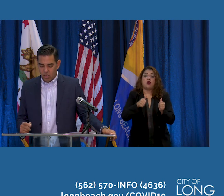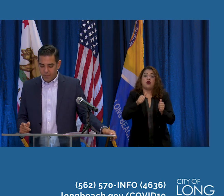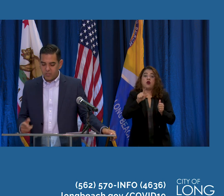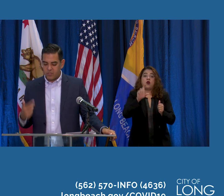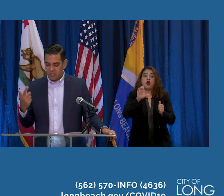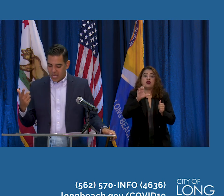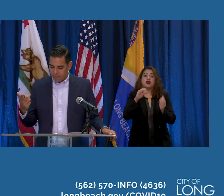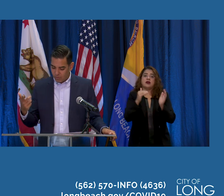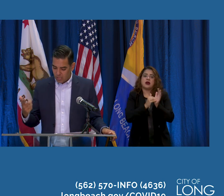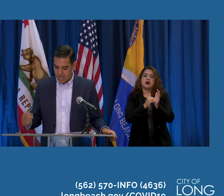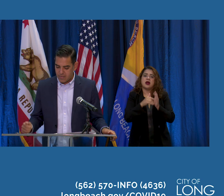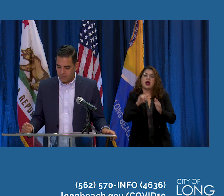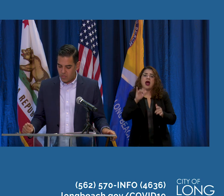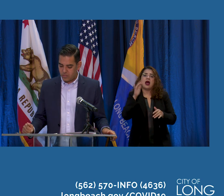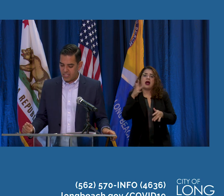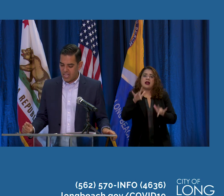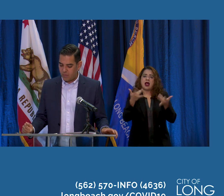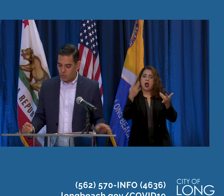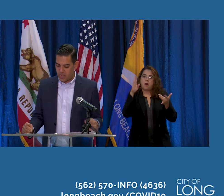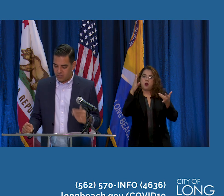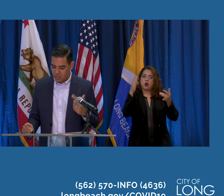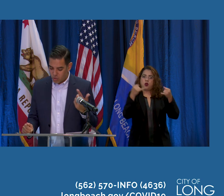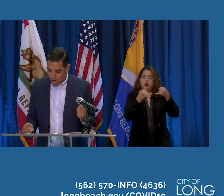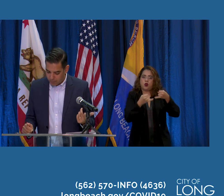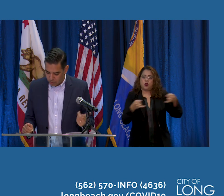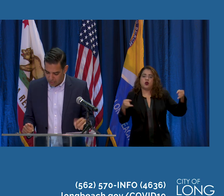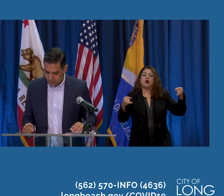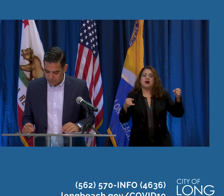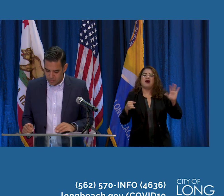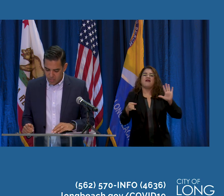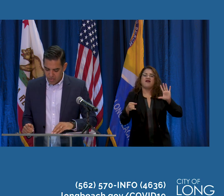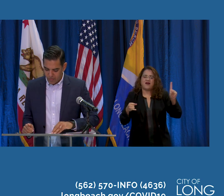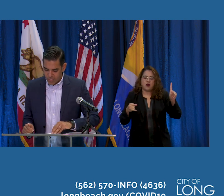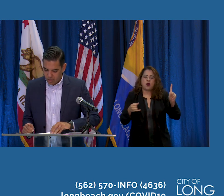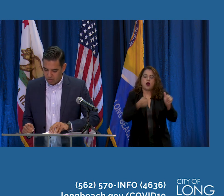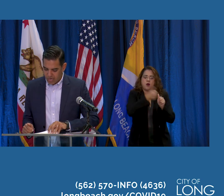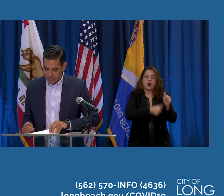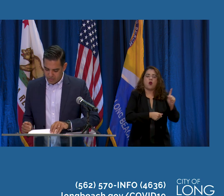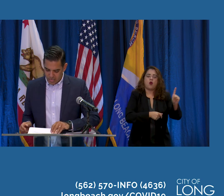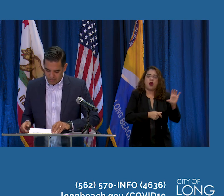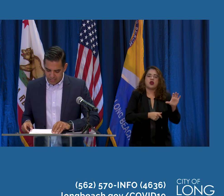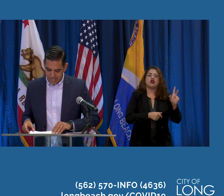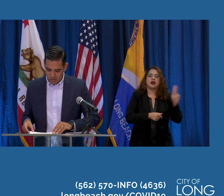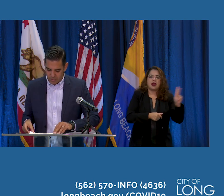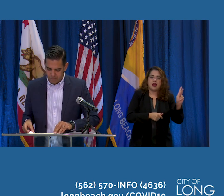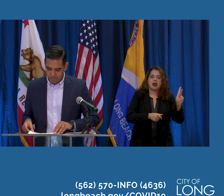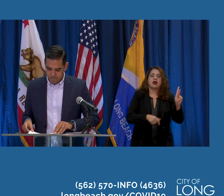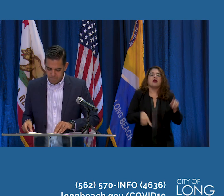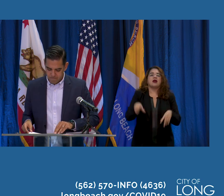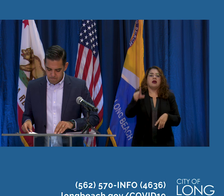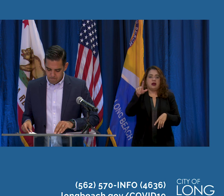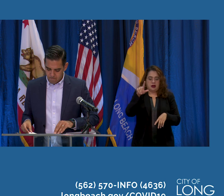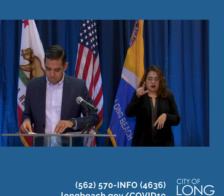Long Beach is in the light blue line, the state of California is in the dark blue line, and the yellow line is L.A County.